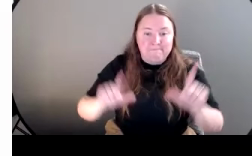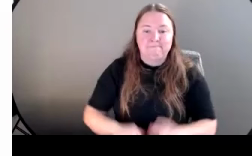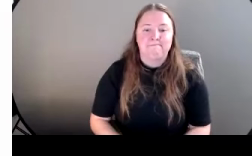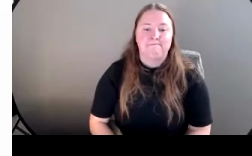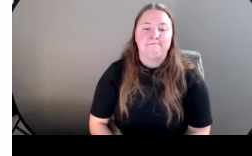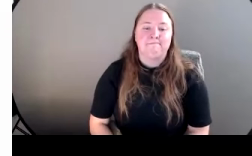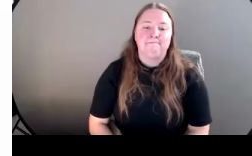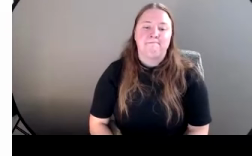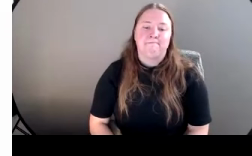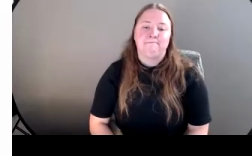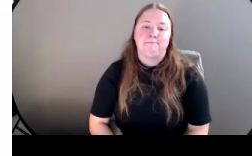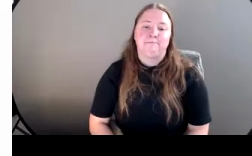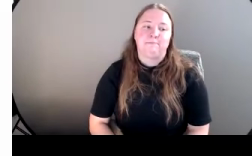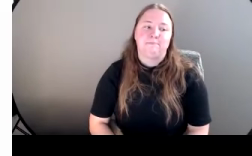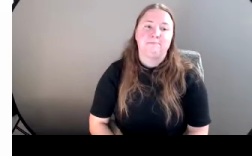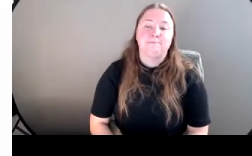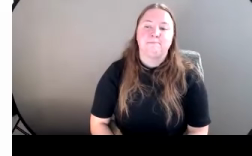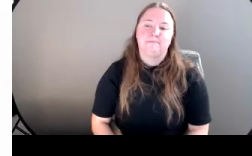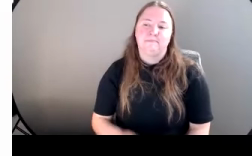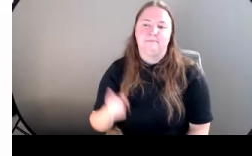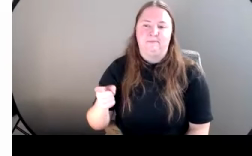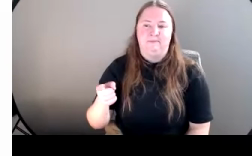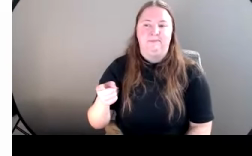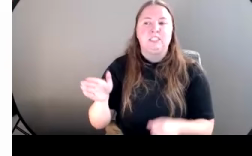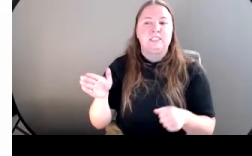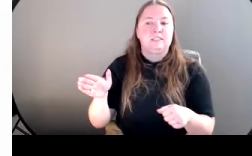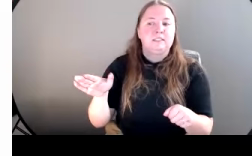Okay, so these are complete textbook repositories.